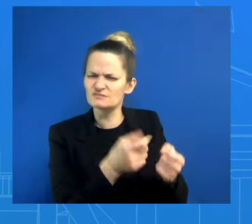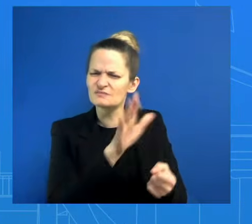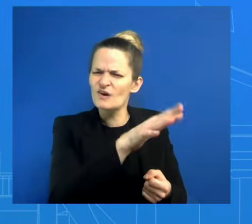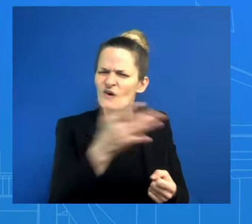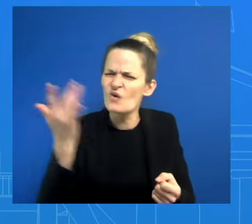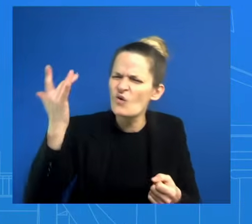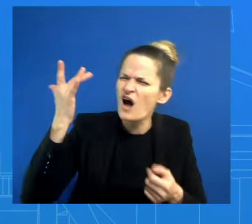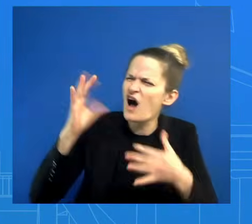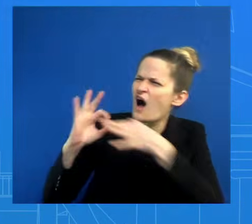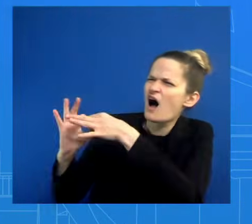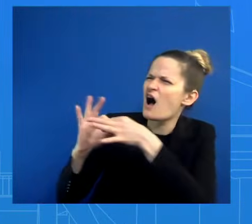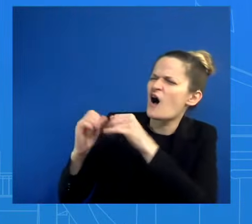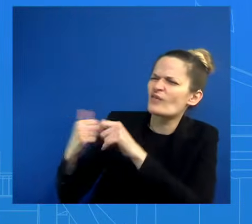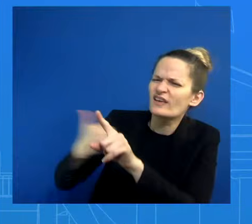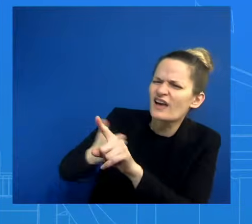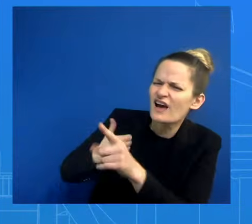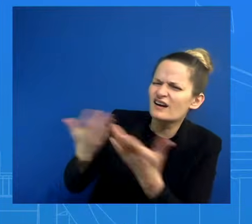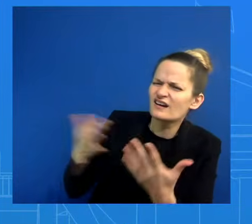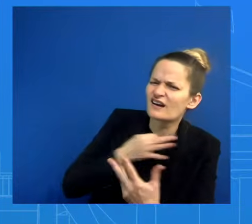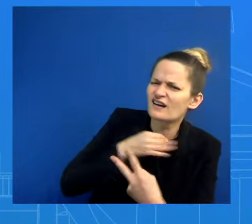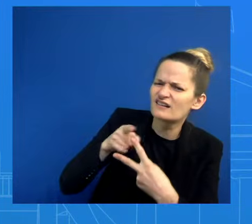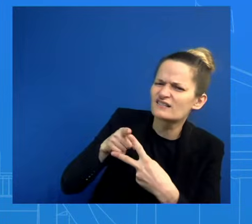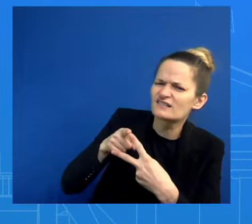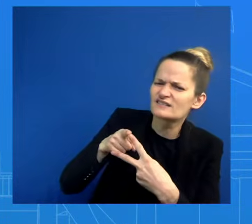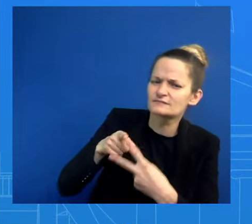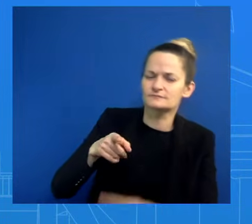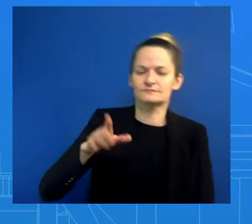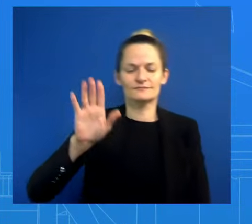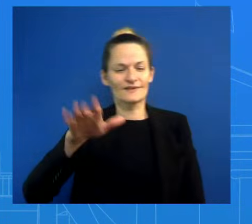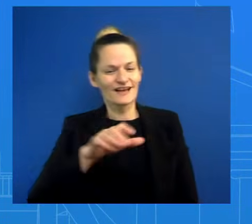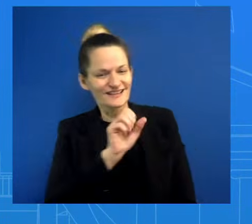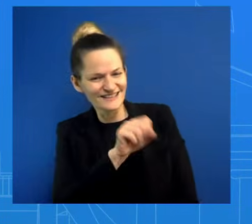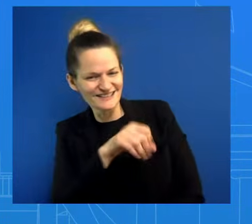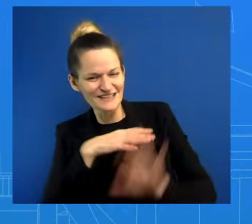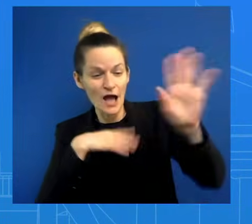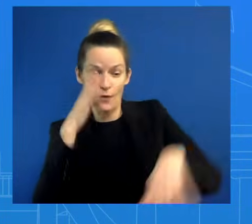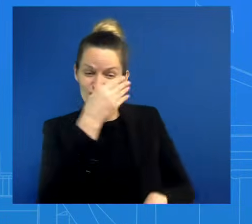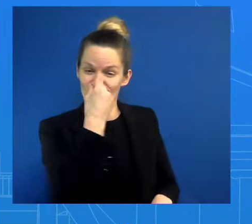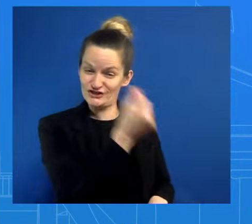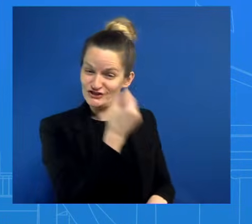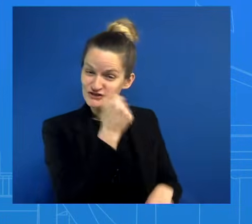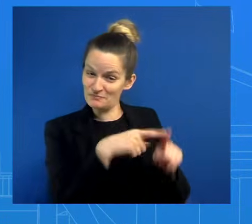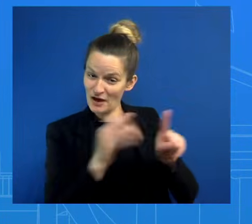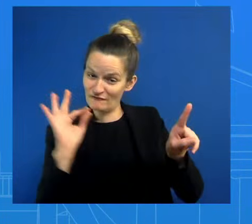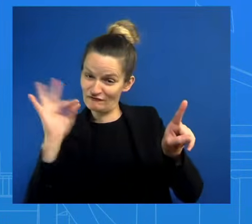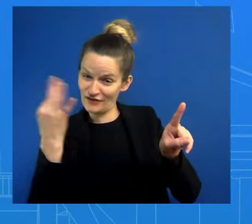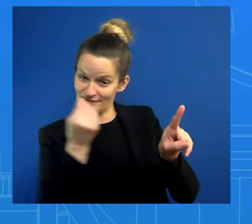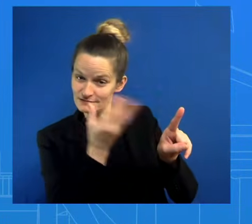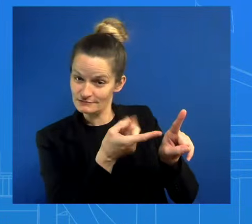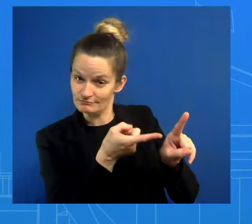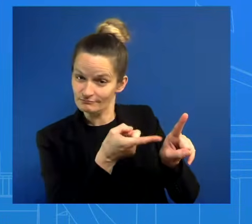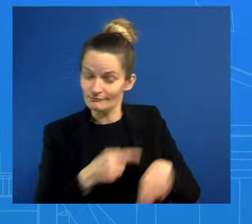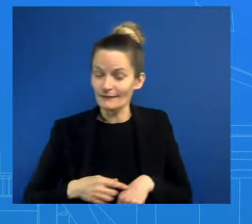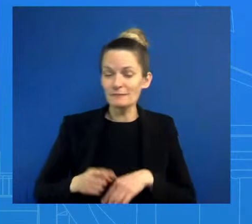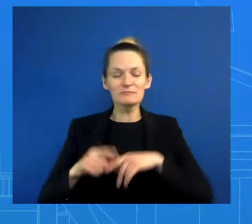It's been a while. Ms. Jean-Pierre: I know I made a joke, but it is good to see you. So I just want to say at the top, the United States is committed to supporting the Iranian people